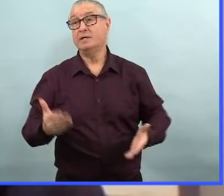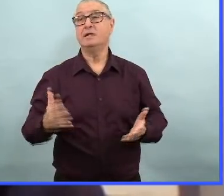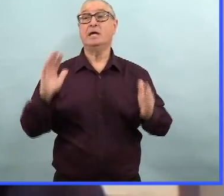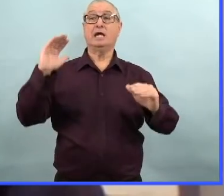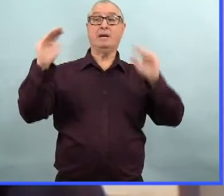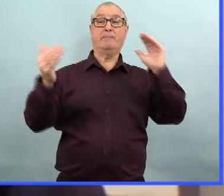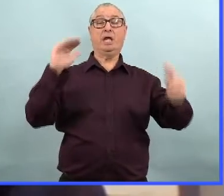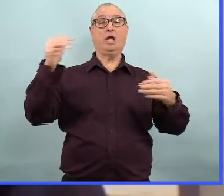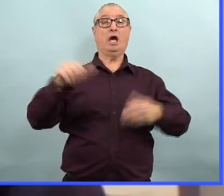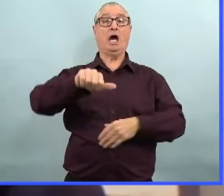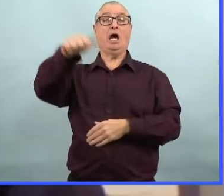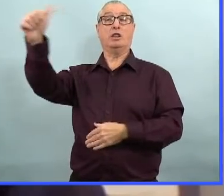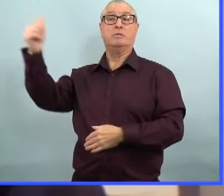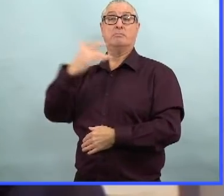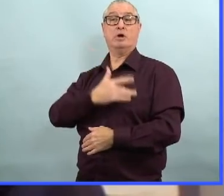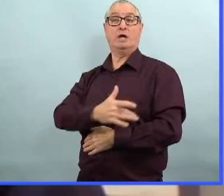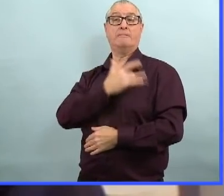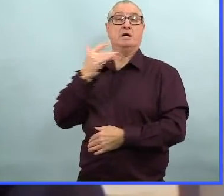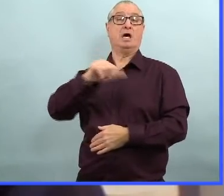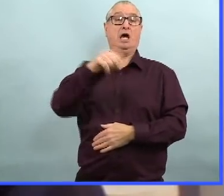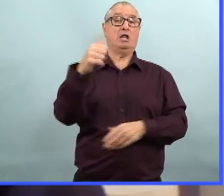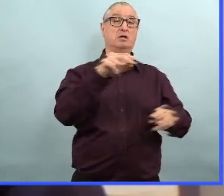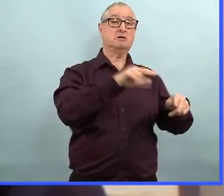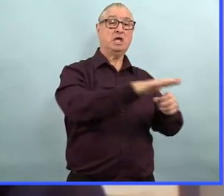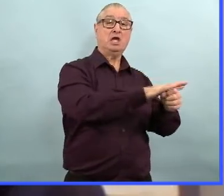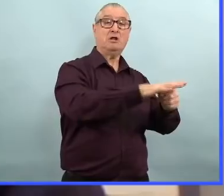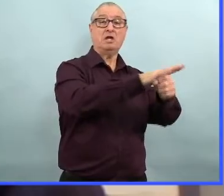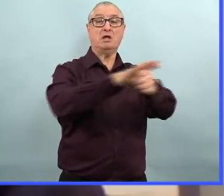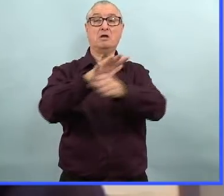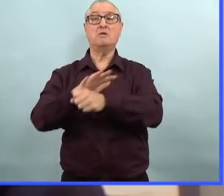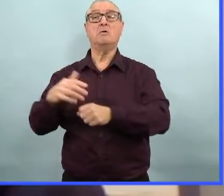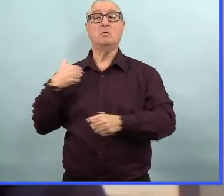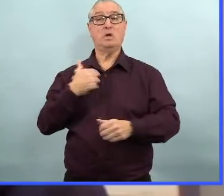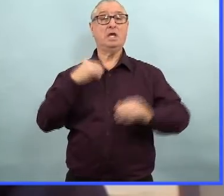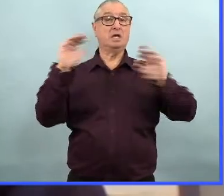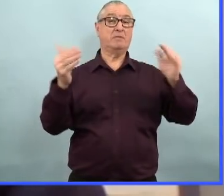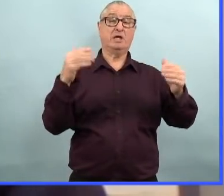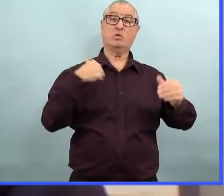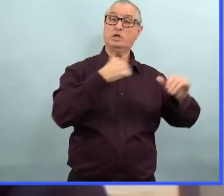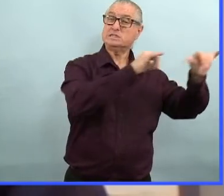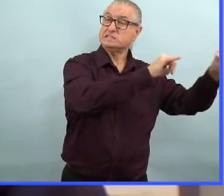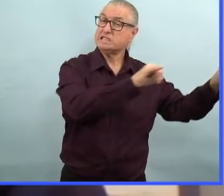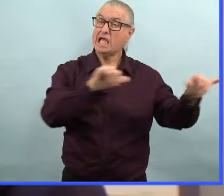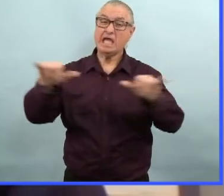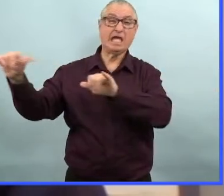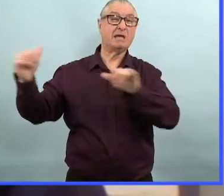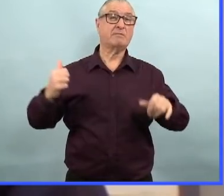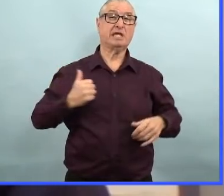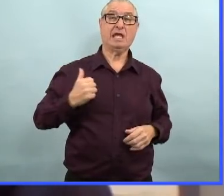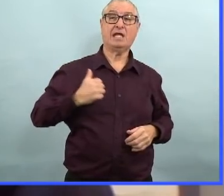taken very closely aligned steps and and you know day by day we we are watching these things